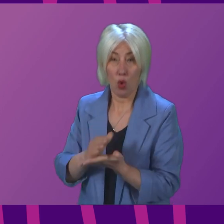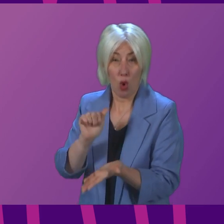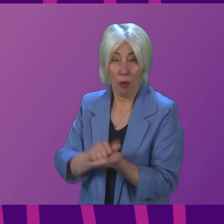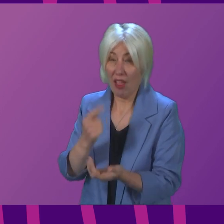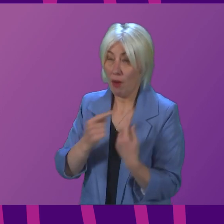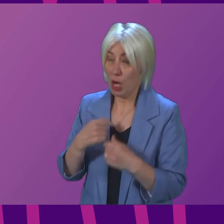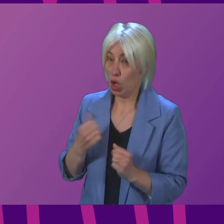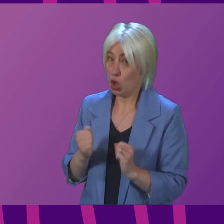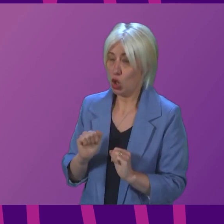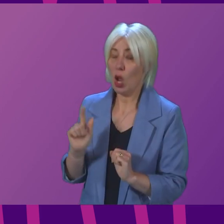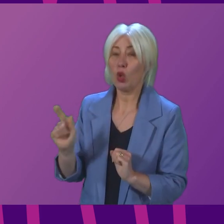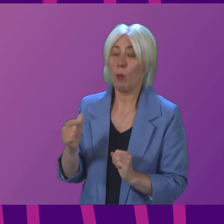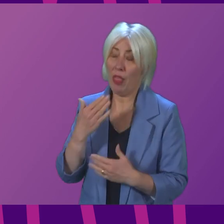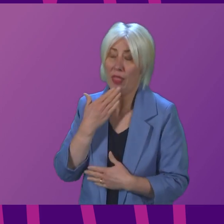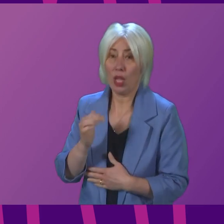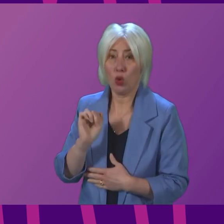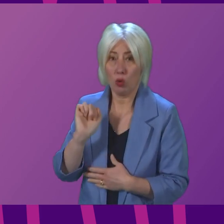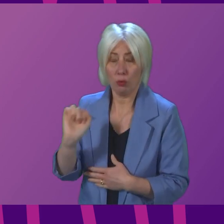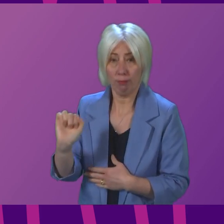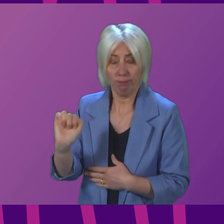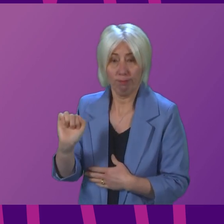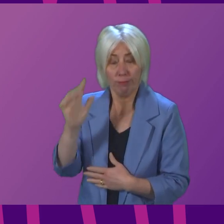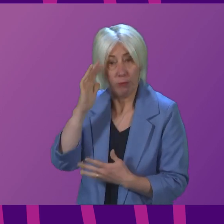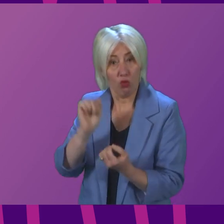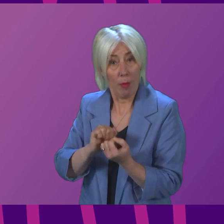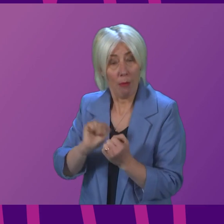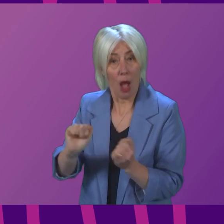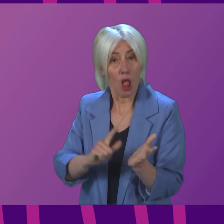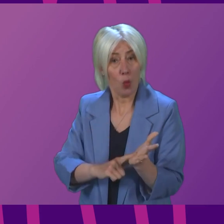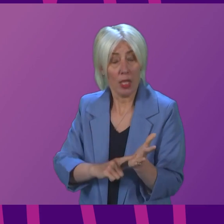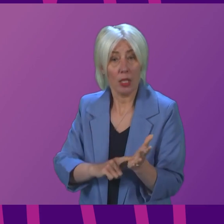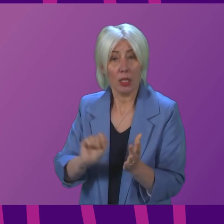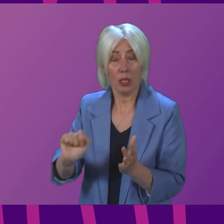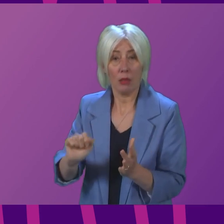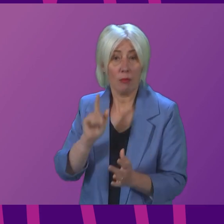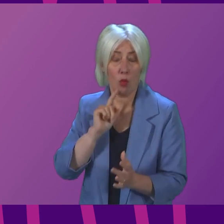I thank Monica Lennon for remembering Louise in the chamber in the way that she has.